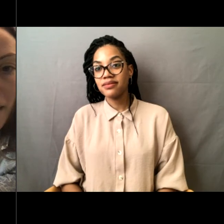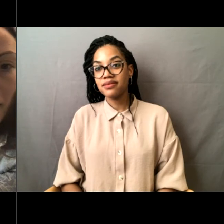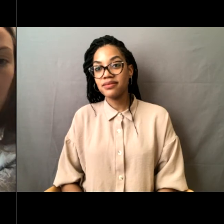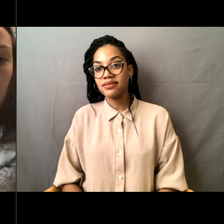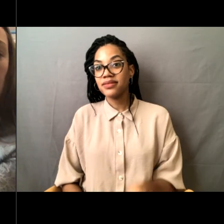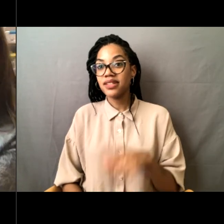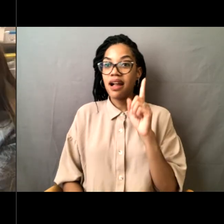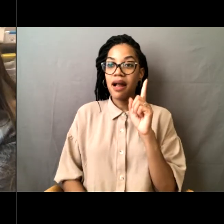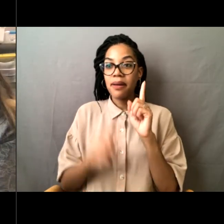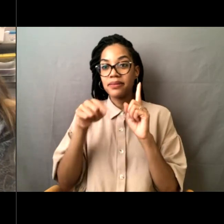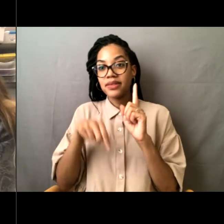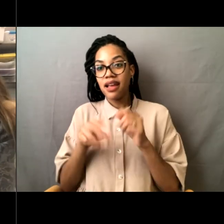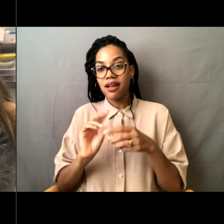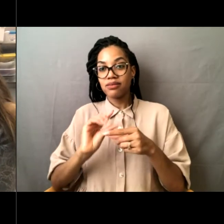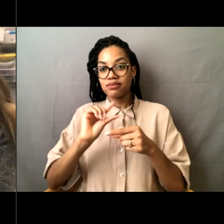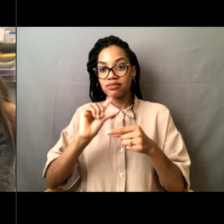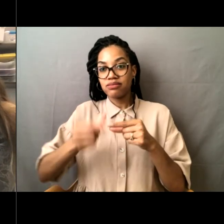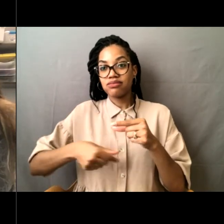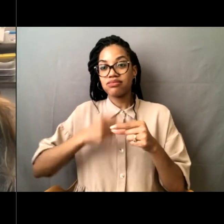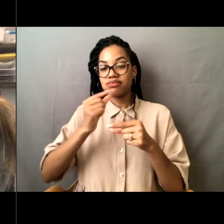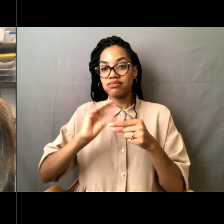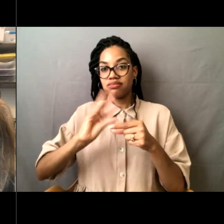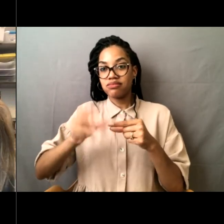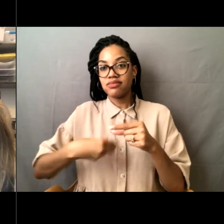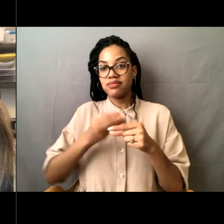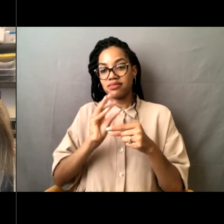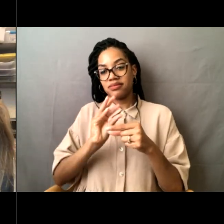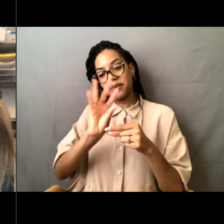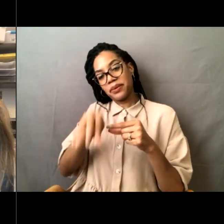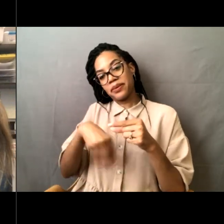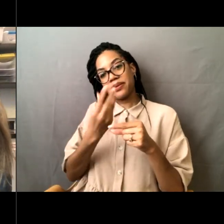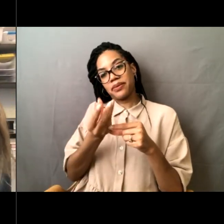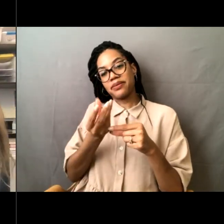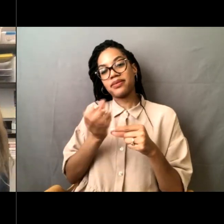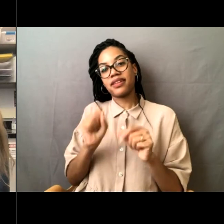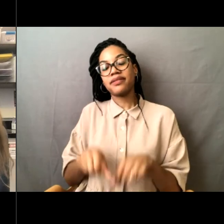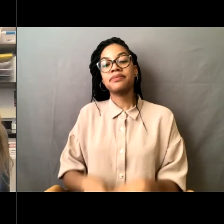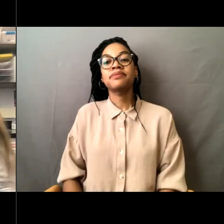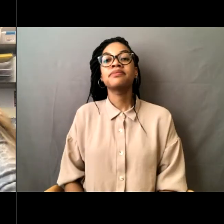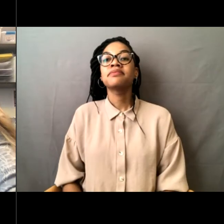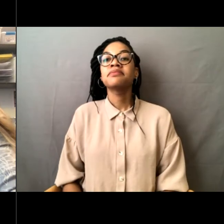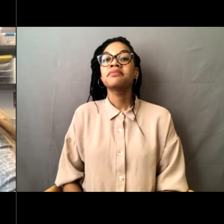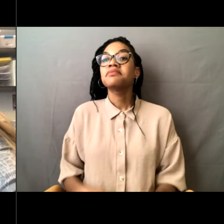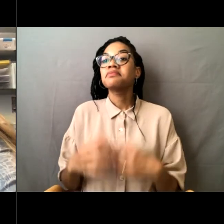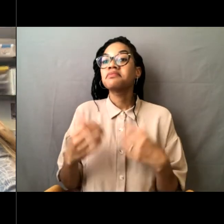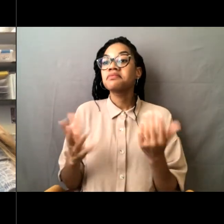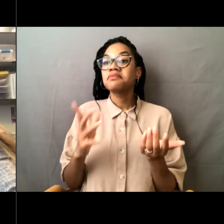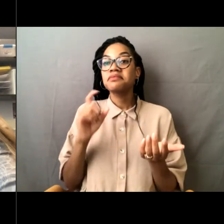And so that's kind of a cool skill. If it's something you're, if you're interested in robotics and something like this,